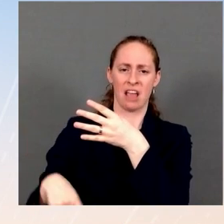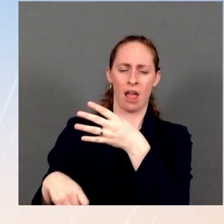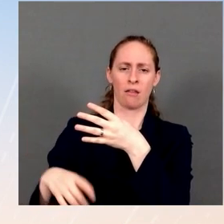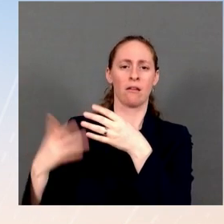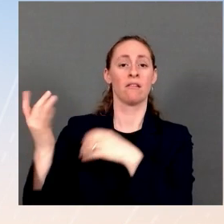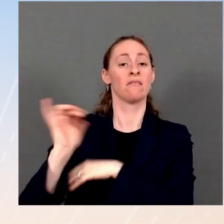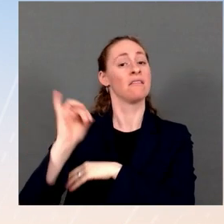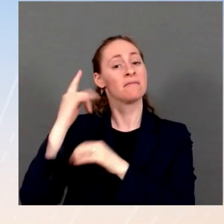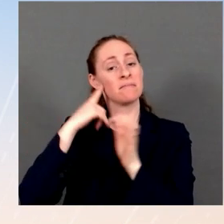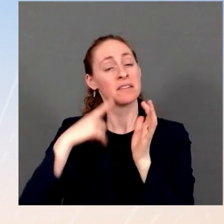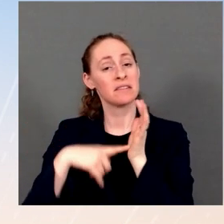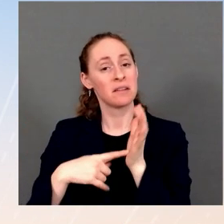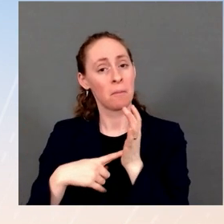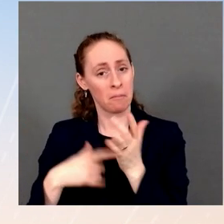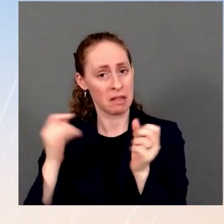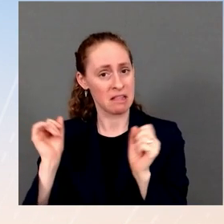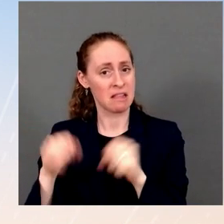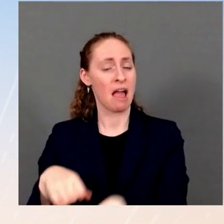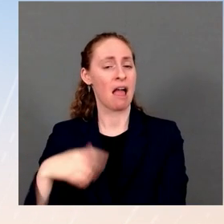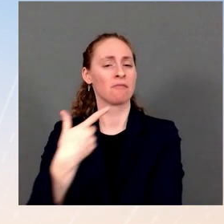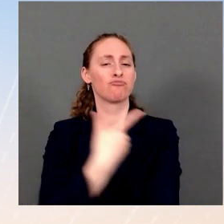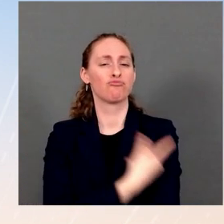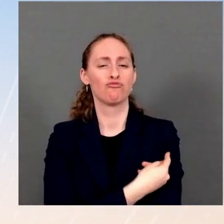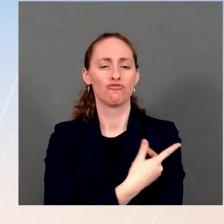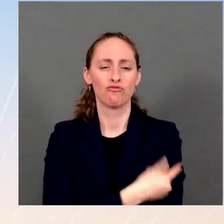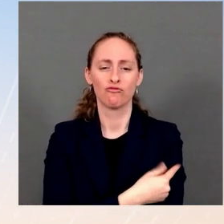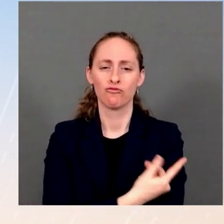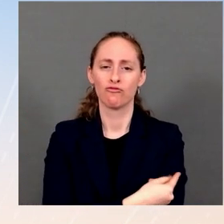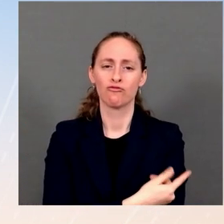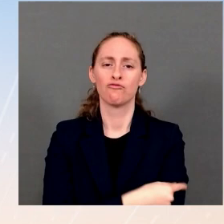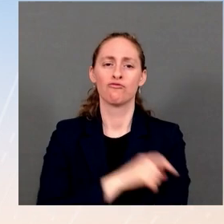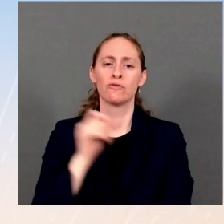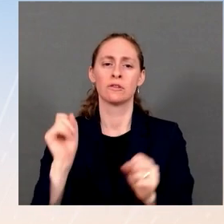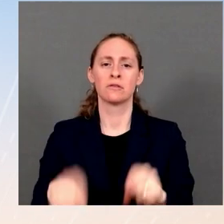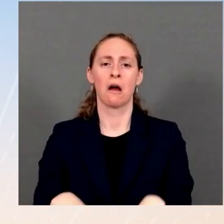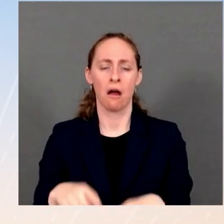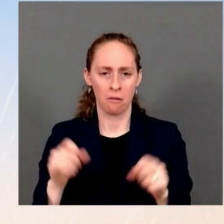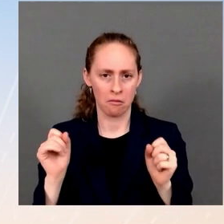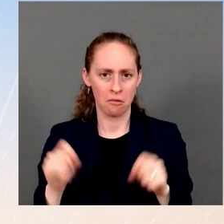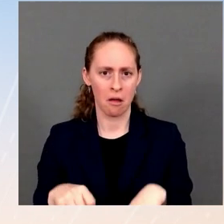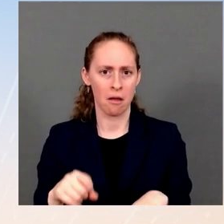And just in the last few weeks, we've seen cases up 40 percent, deaths up more than a third.